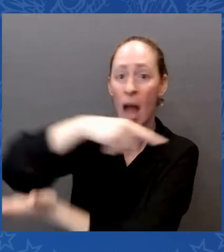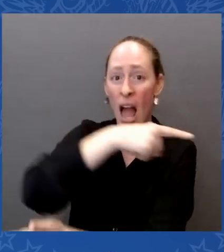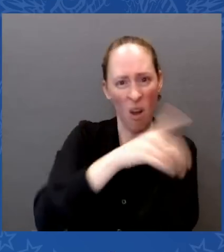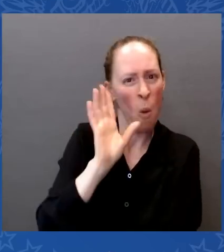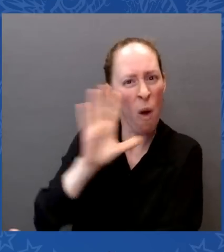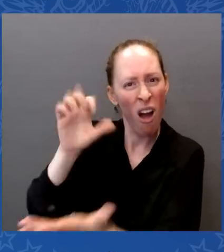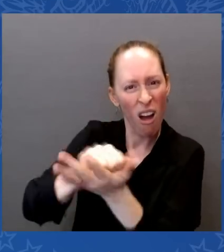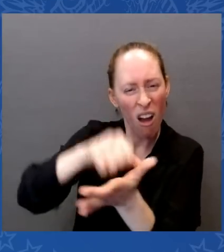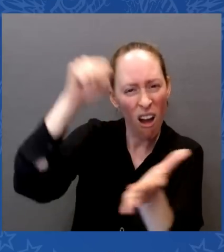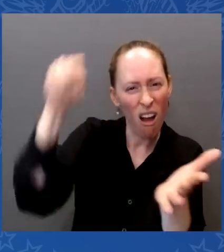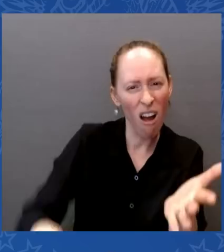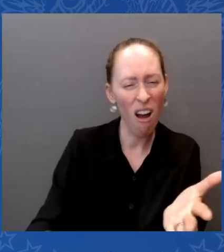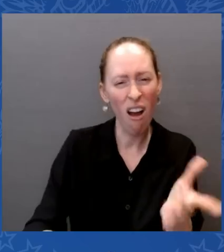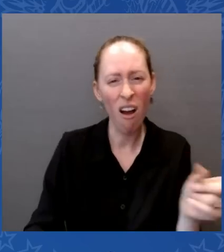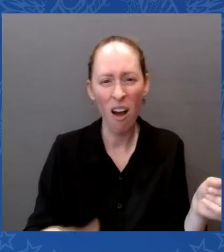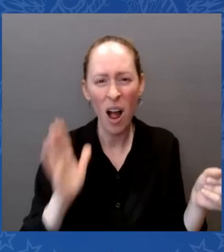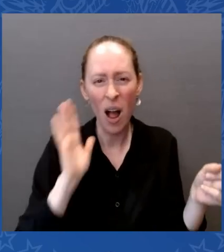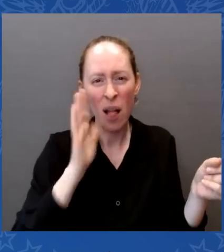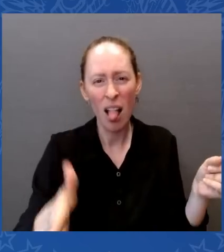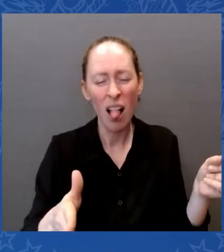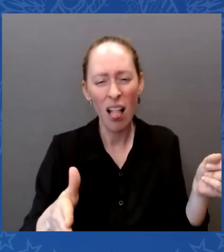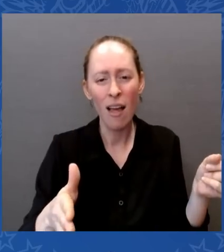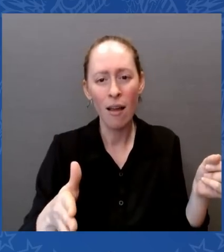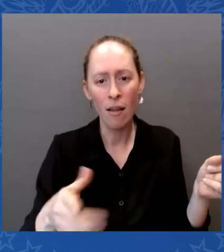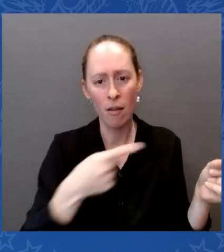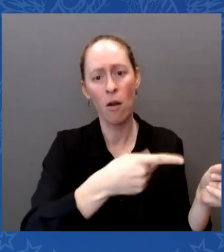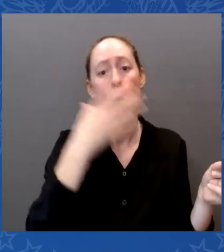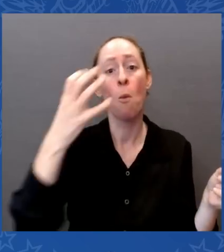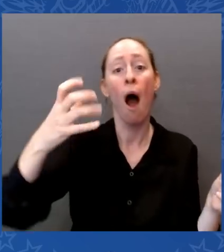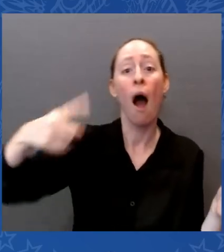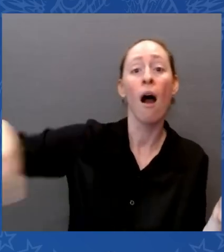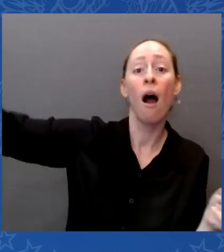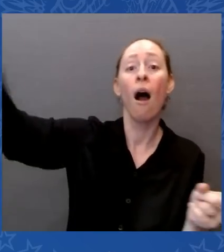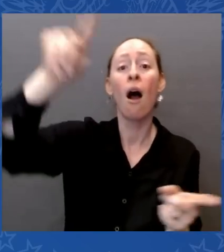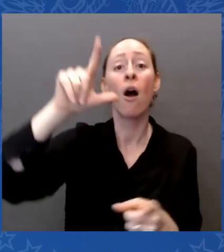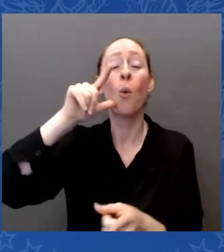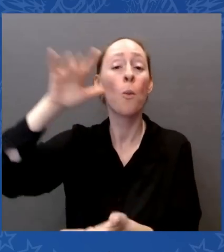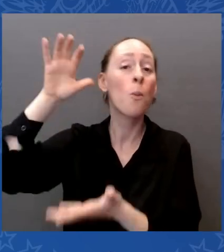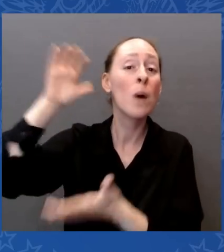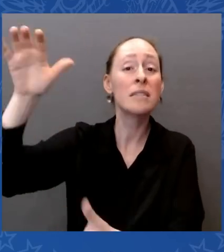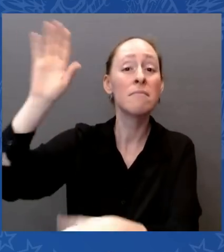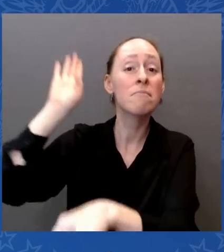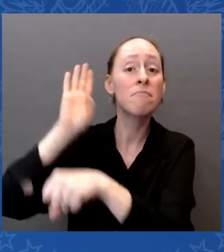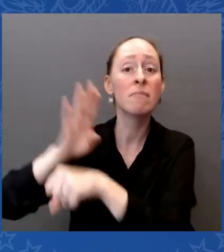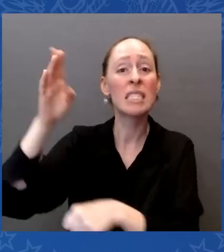which 55 of them did in 2020. They said they'll repeal the lower prescription drug costs